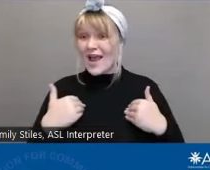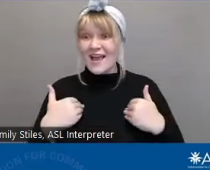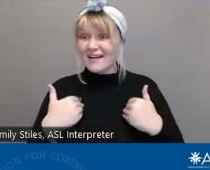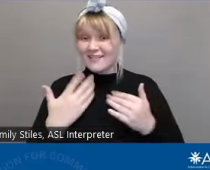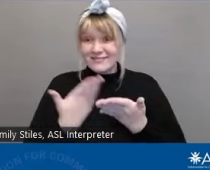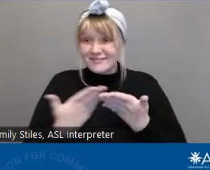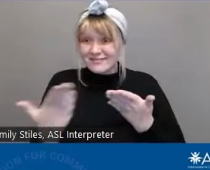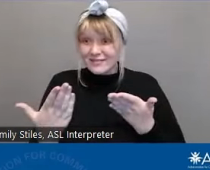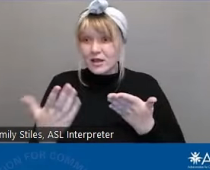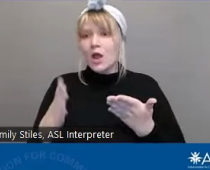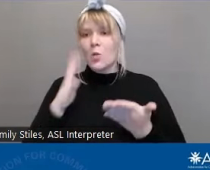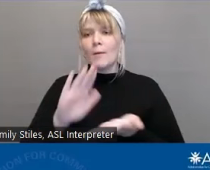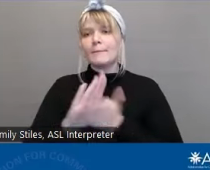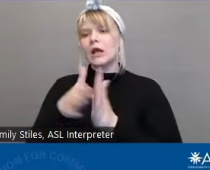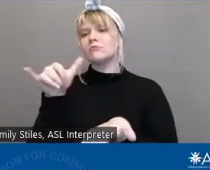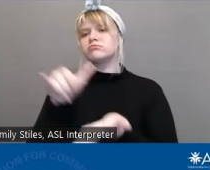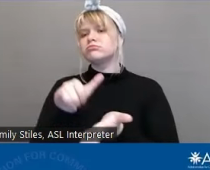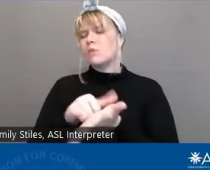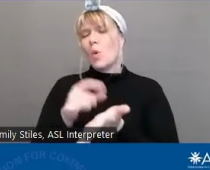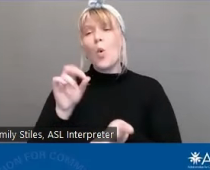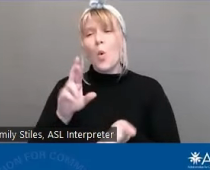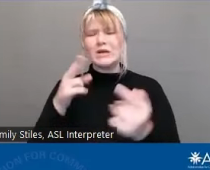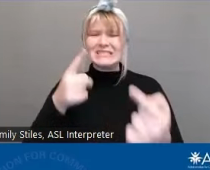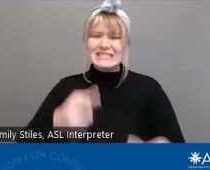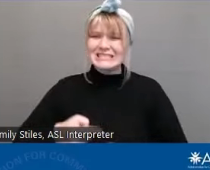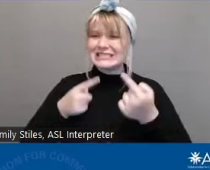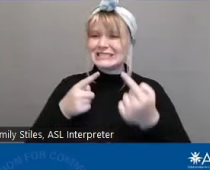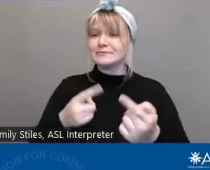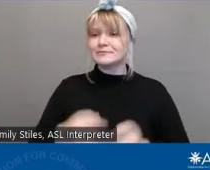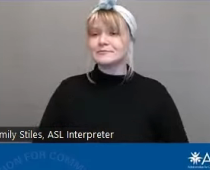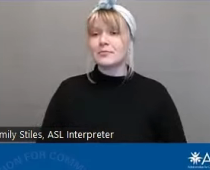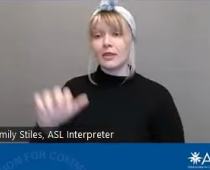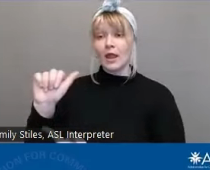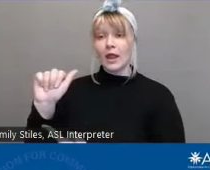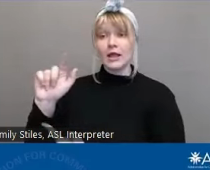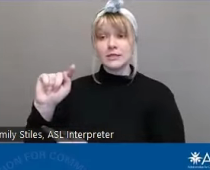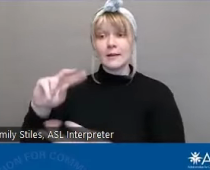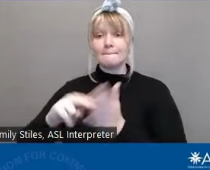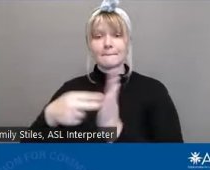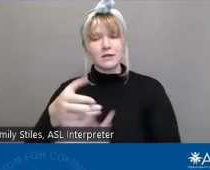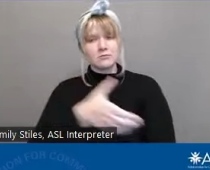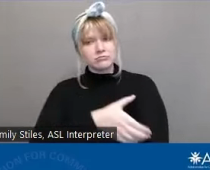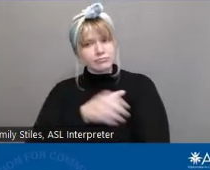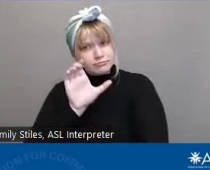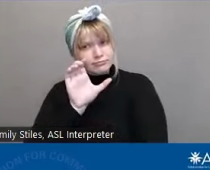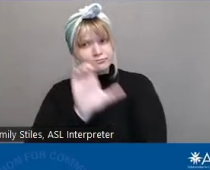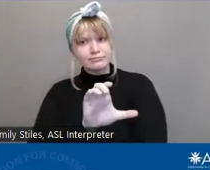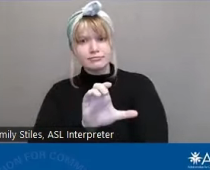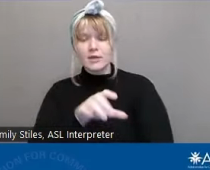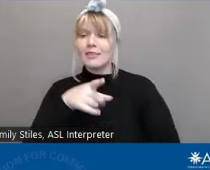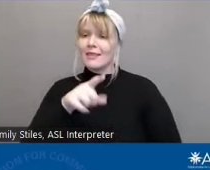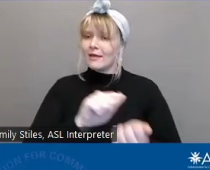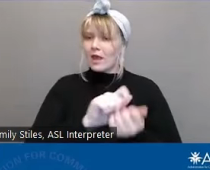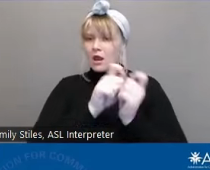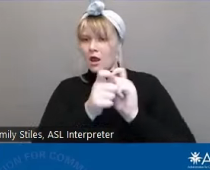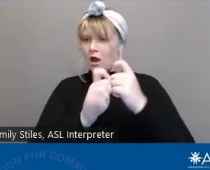AT devices and services enable individualized adaptations to everyday challenges.